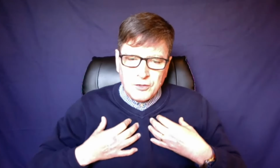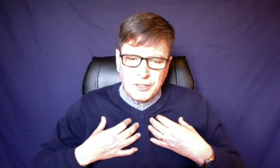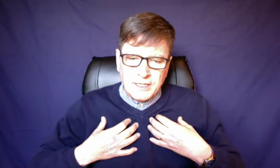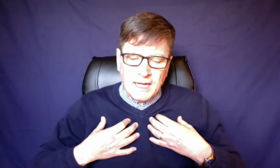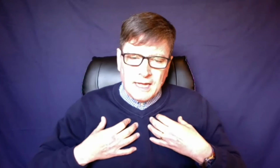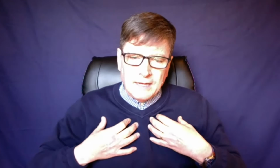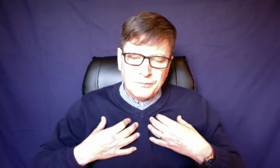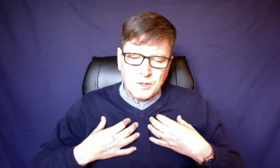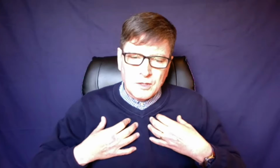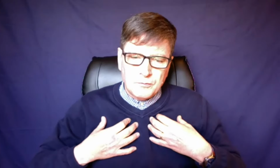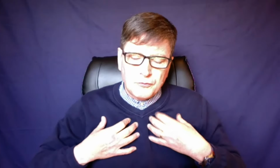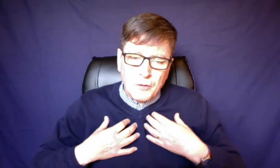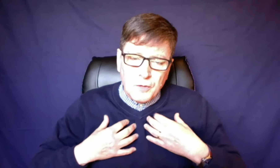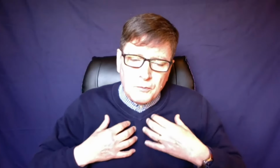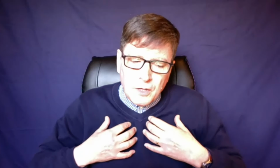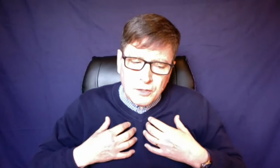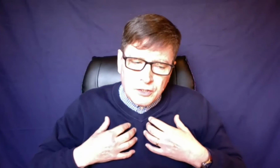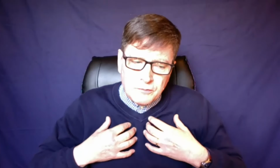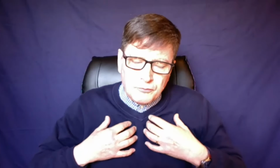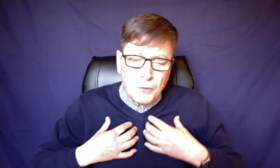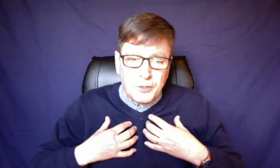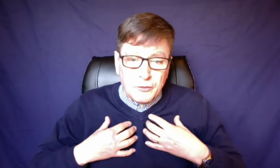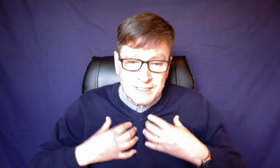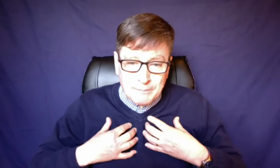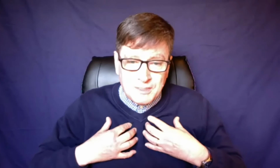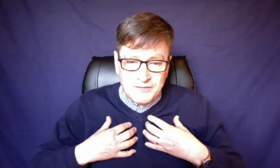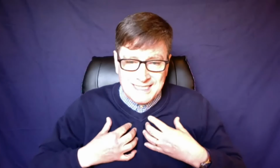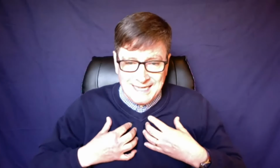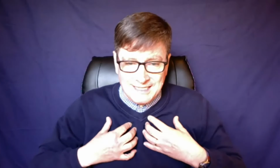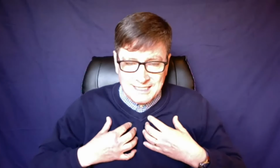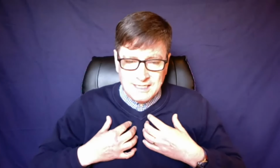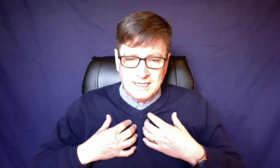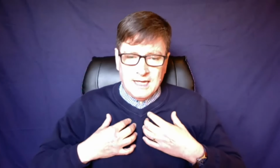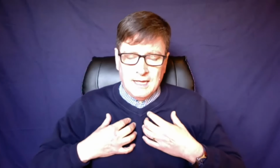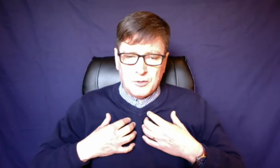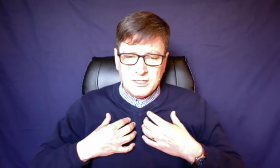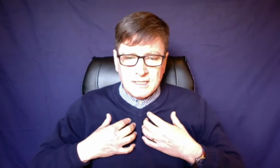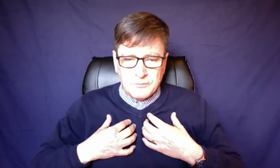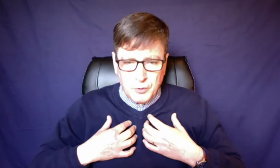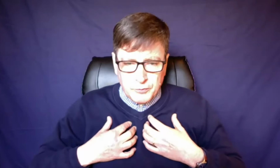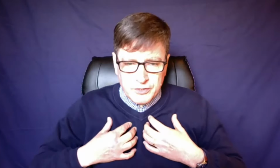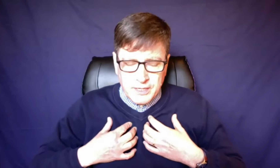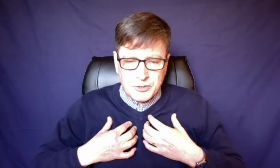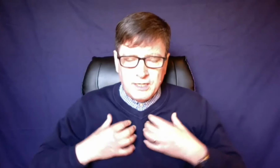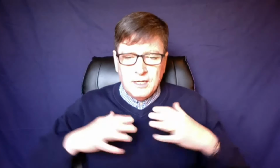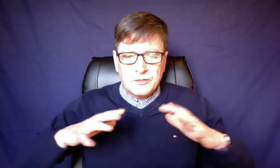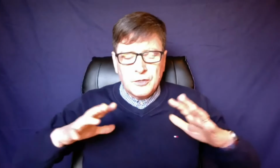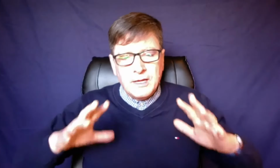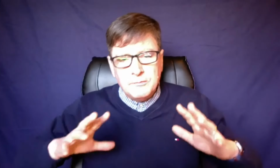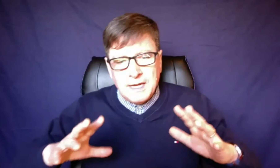some kids who especially children